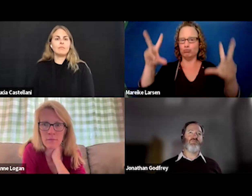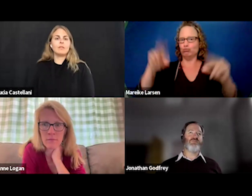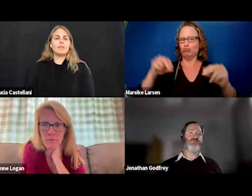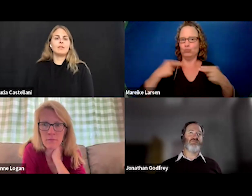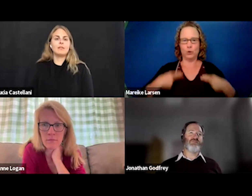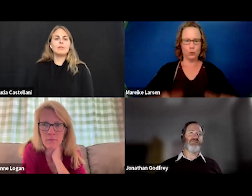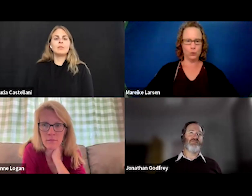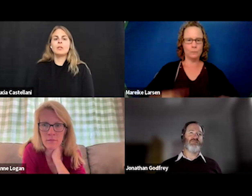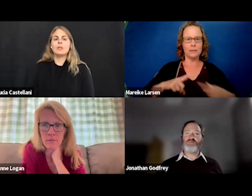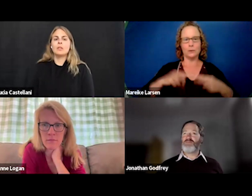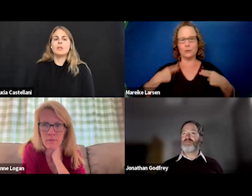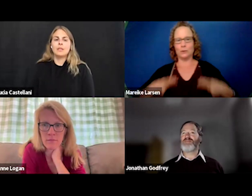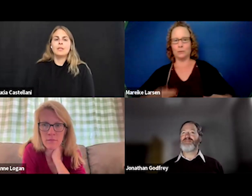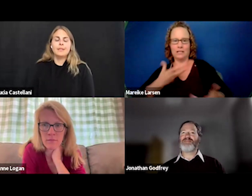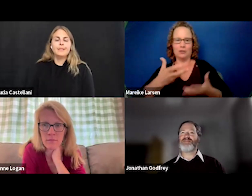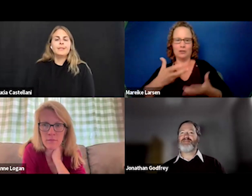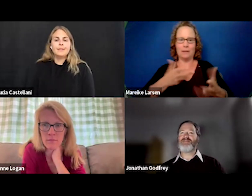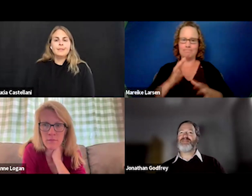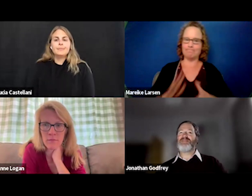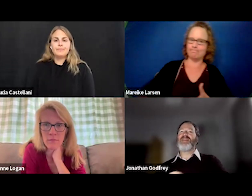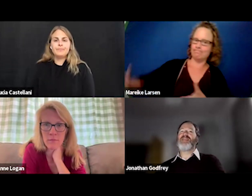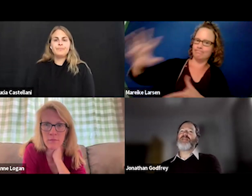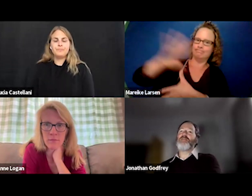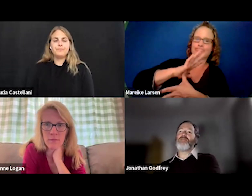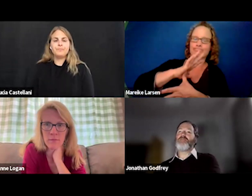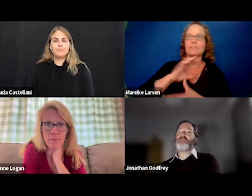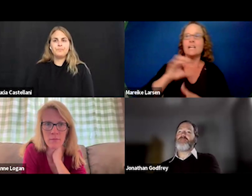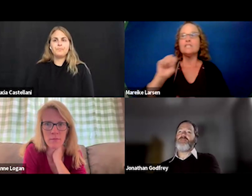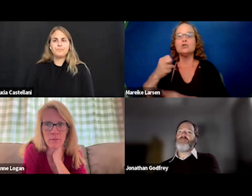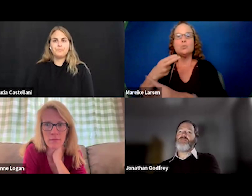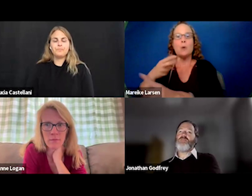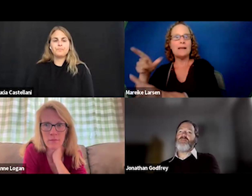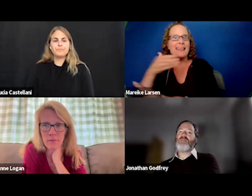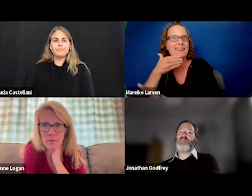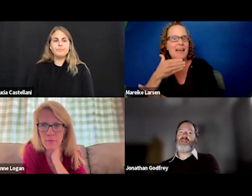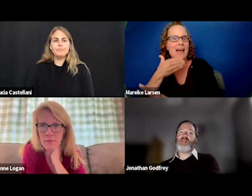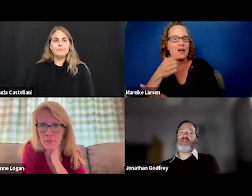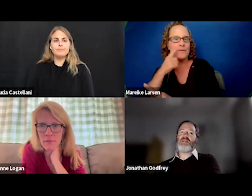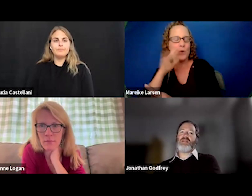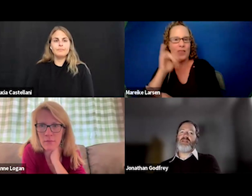Thanks for that interesting conversation. I want to move on to a completely different question